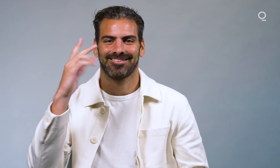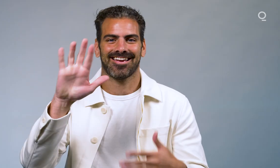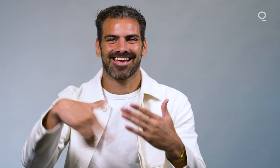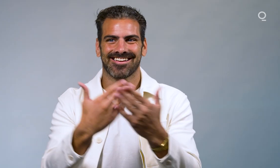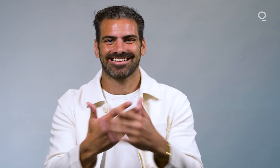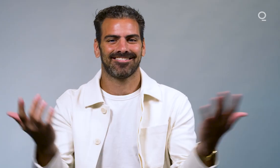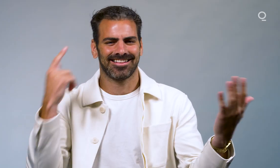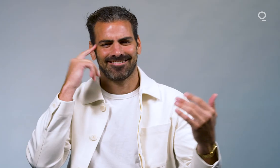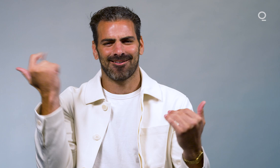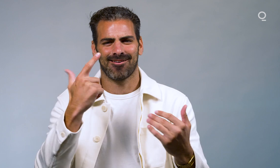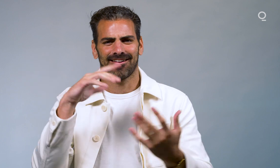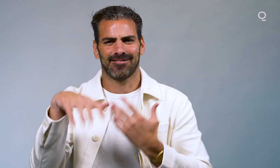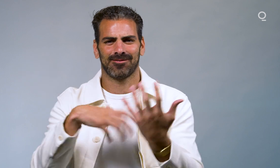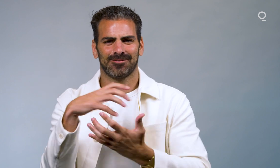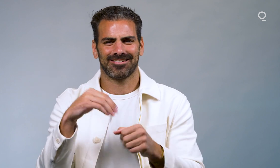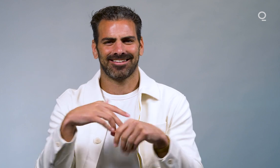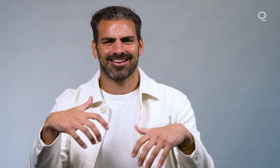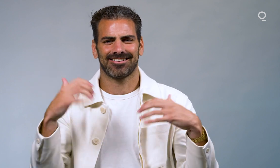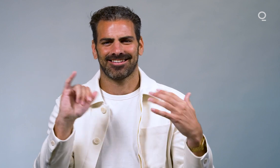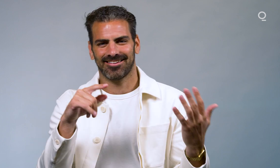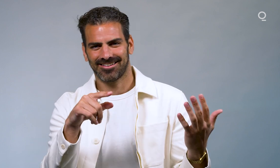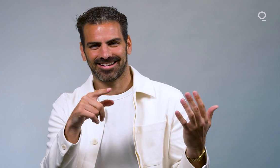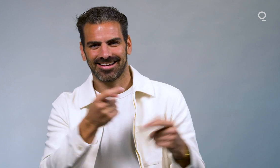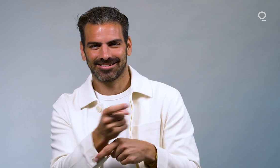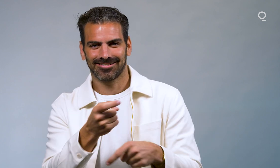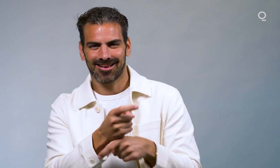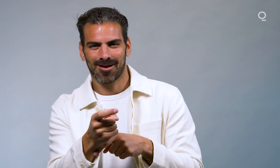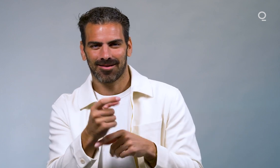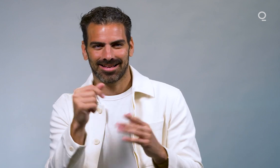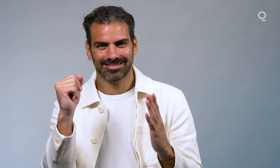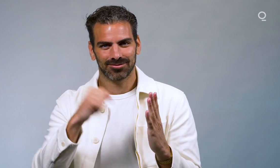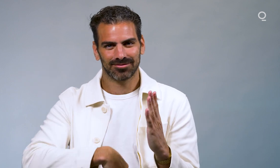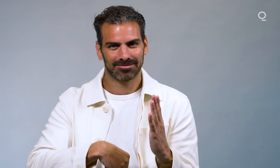Oh, I did in fact see it all. I mean, I think everyone in the audience was quite confused initially.